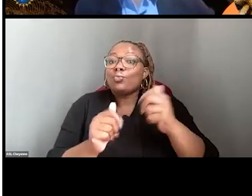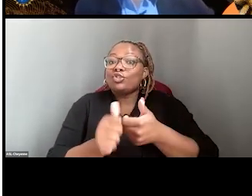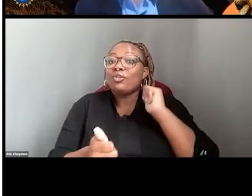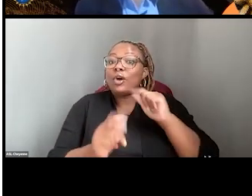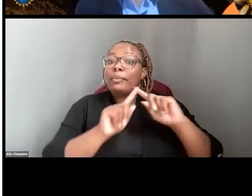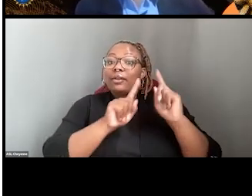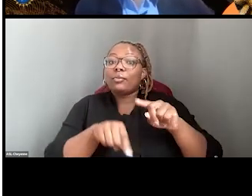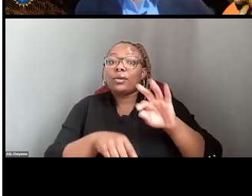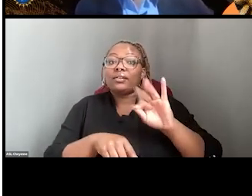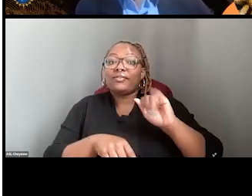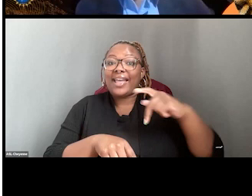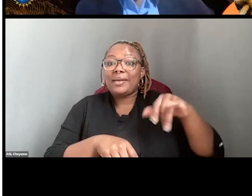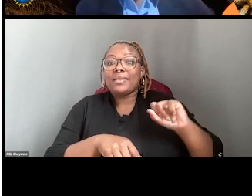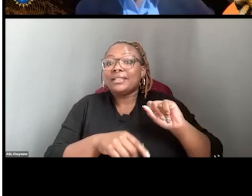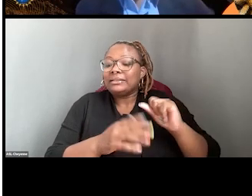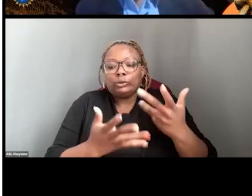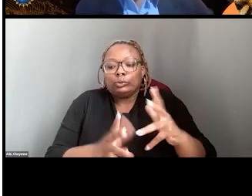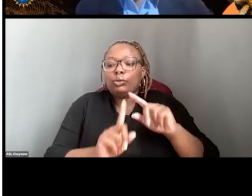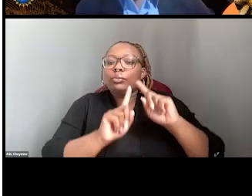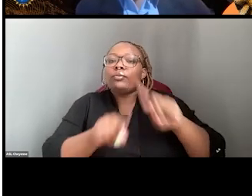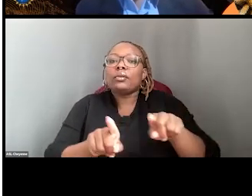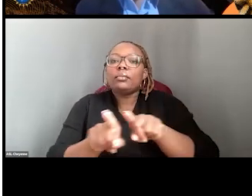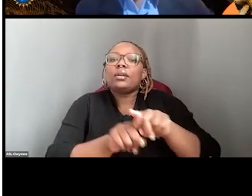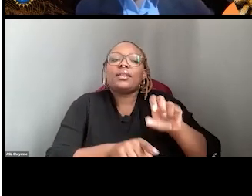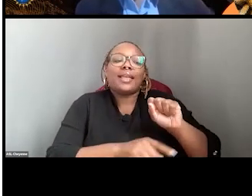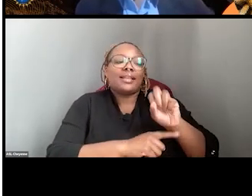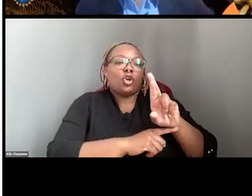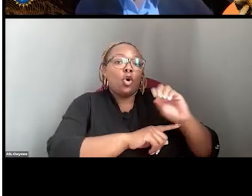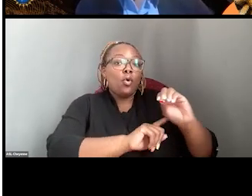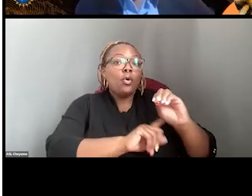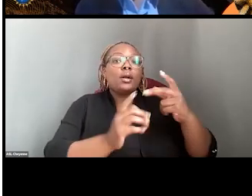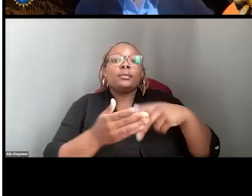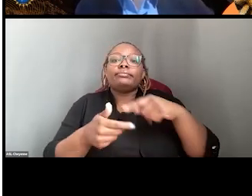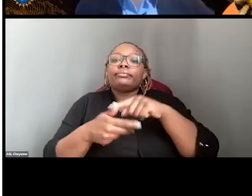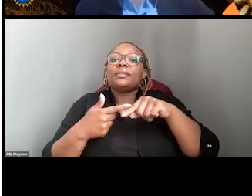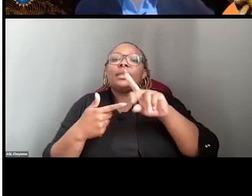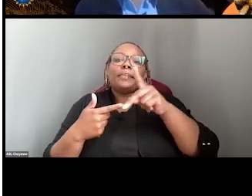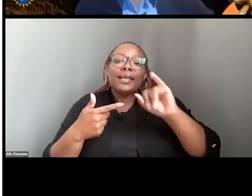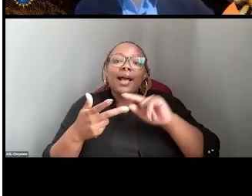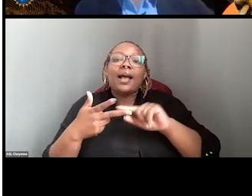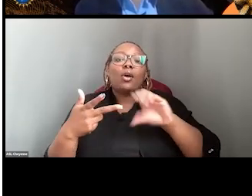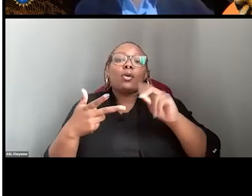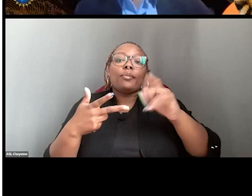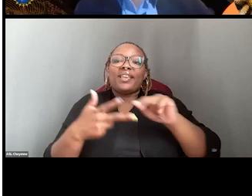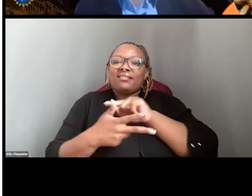So the SROs, the PIs, co-PIs, you should all be contacting NSF and working out